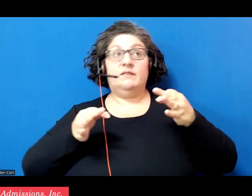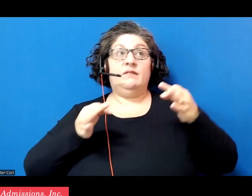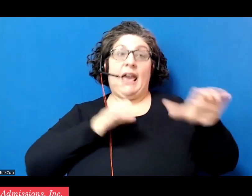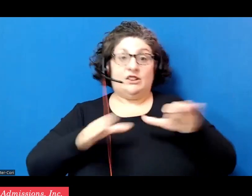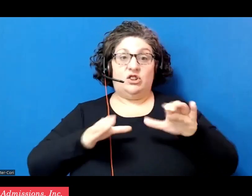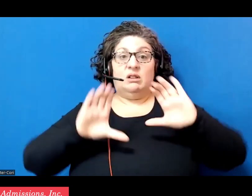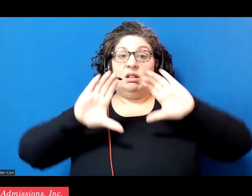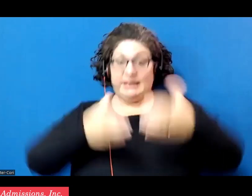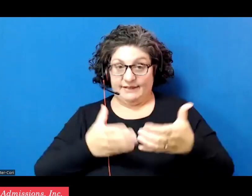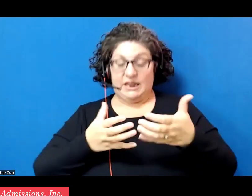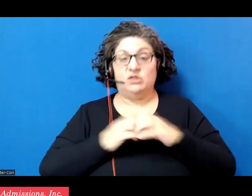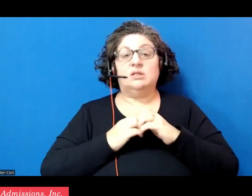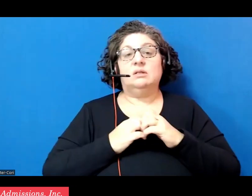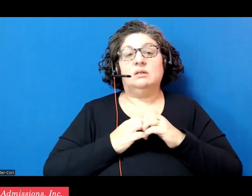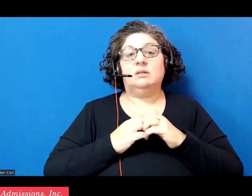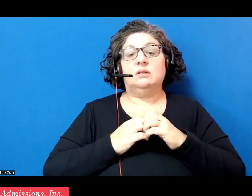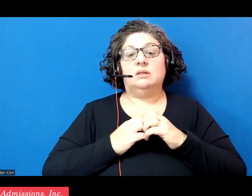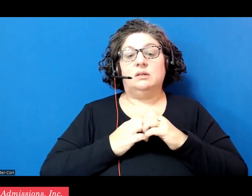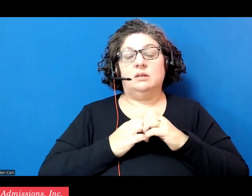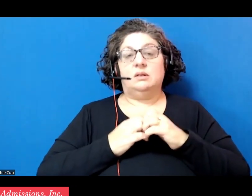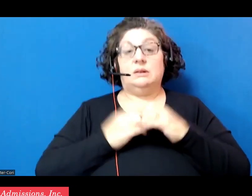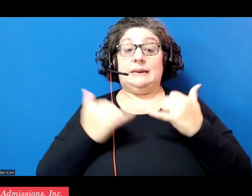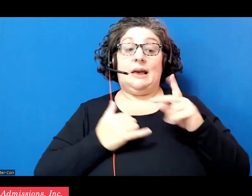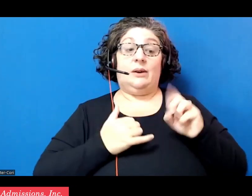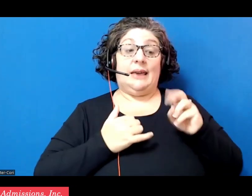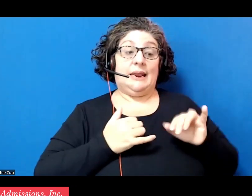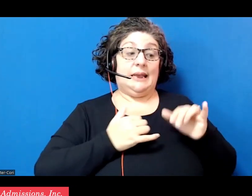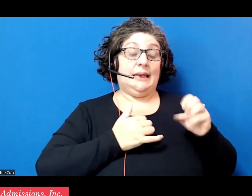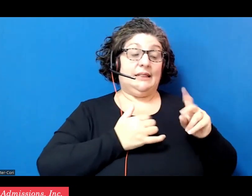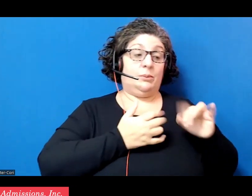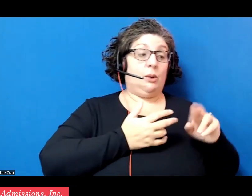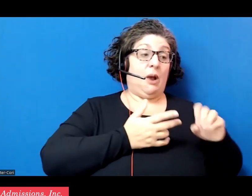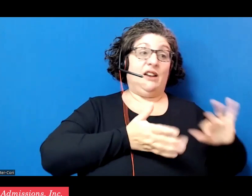Now Kennedy, Ginsburg and briar all gone and we have Kavanaugh.